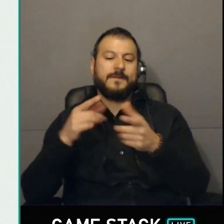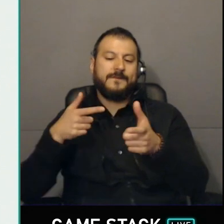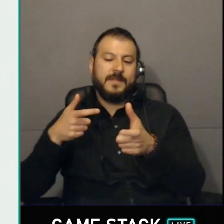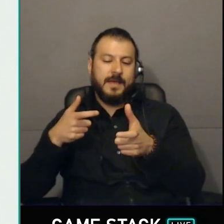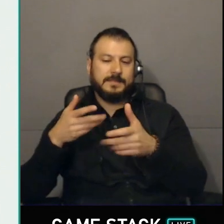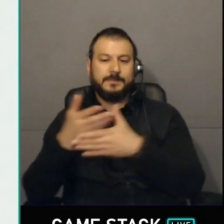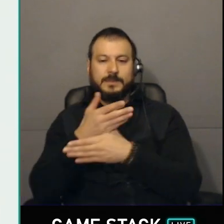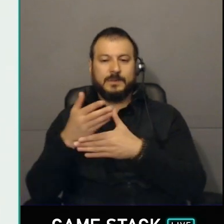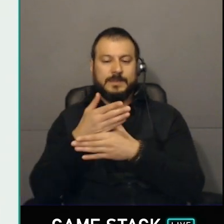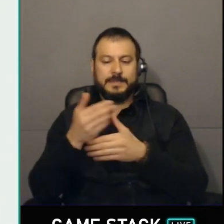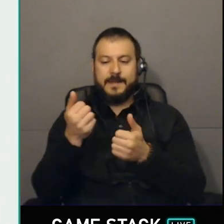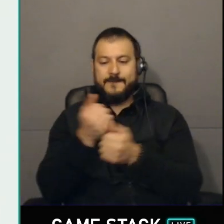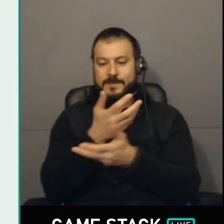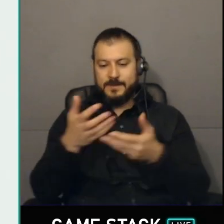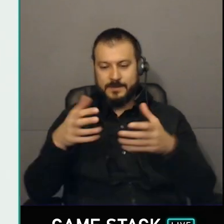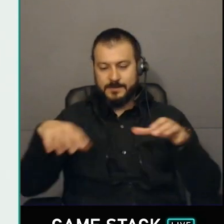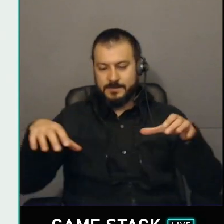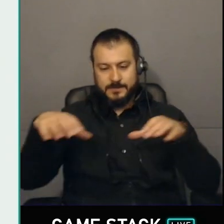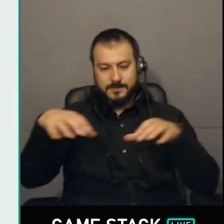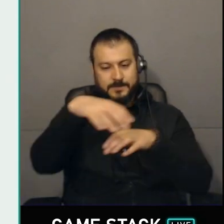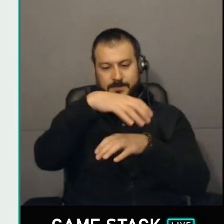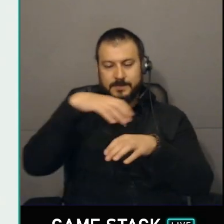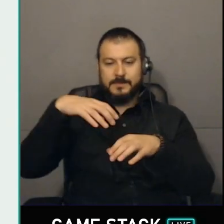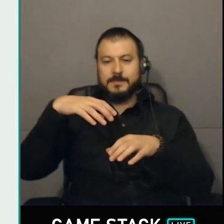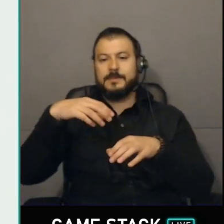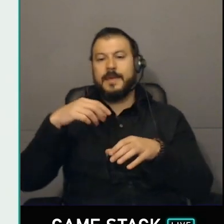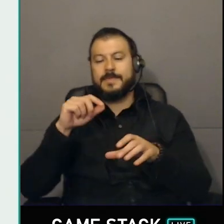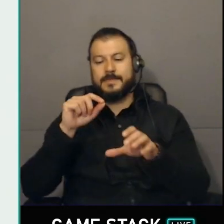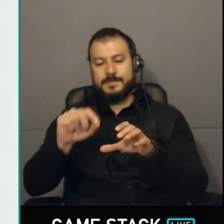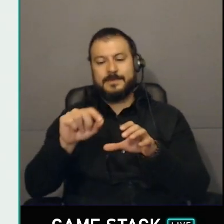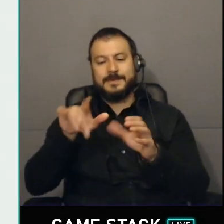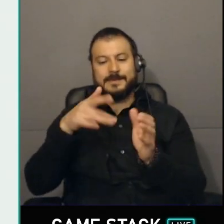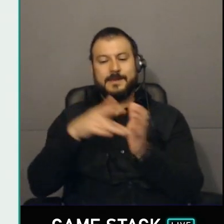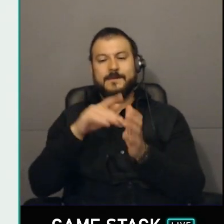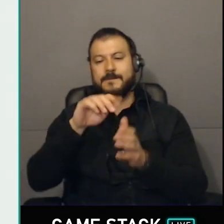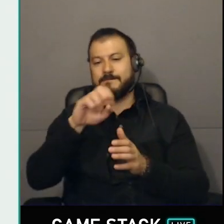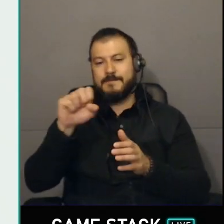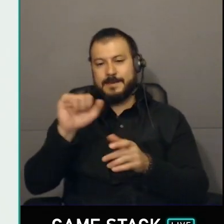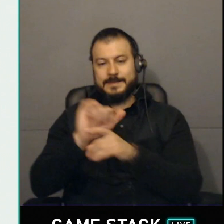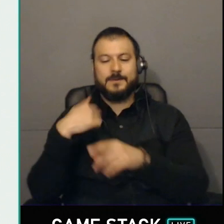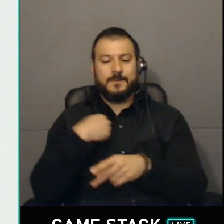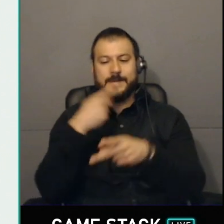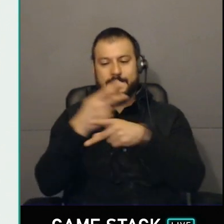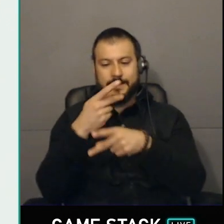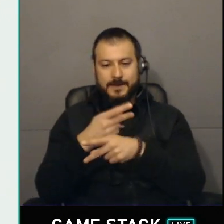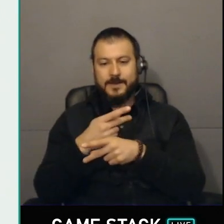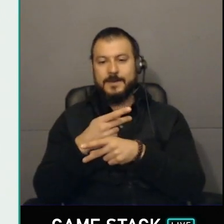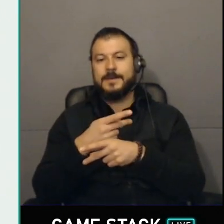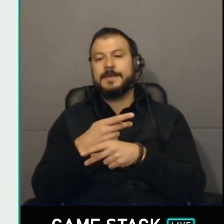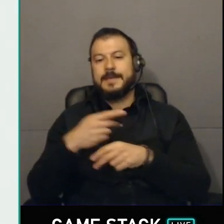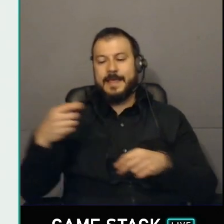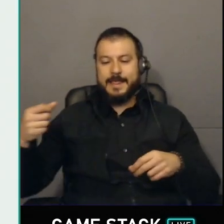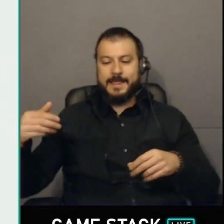and that point effective mass we've calculated, so, the actual velocity change is both in linear and angular components.